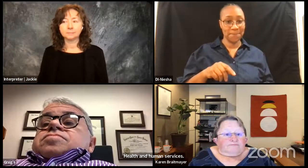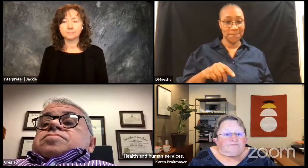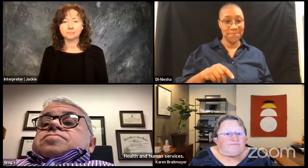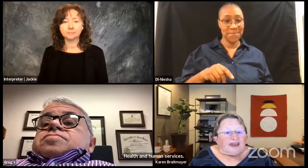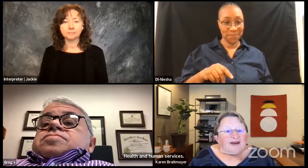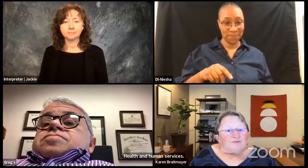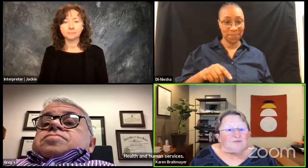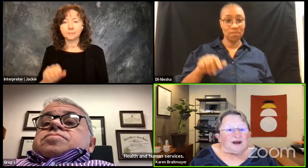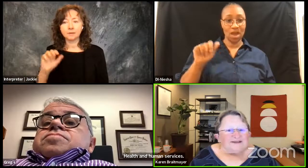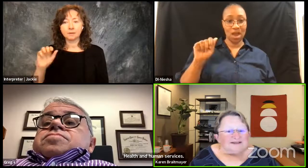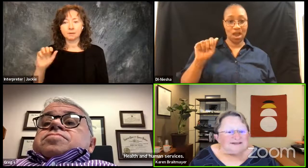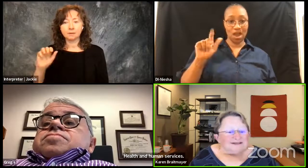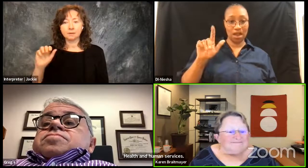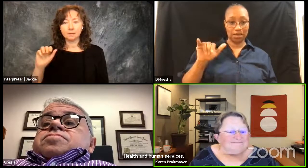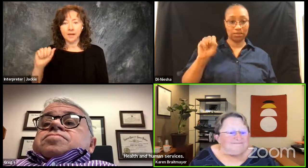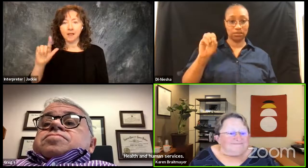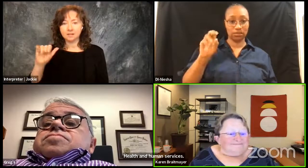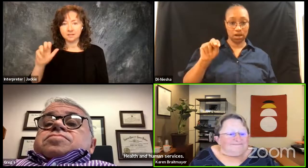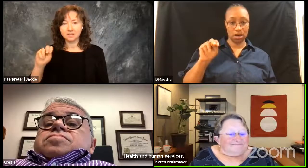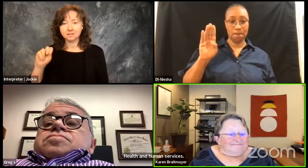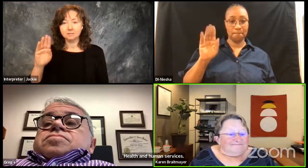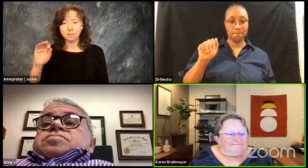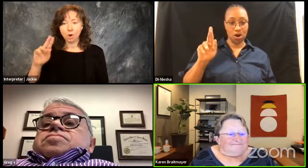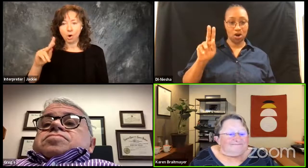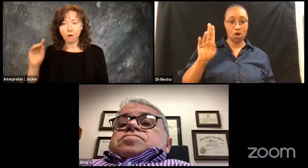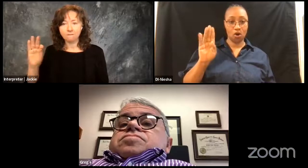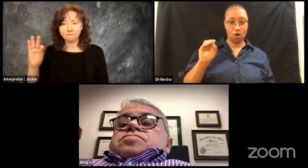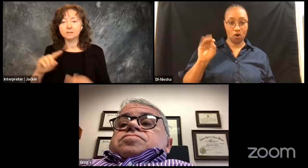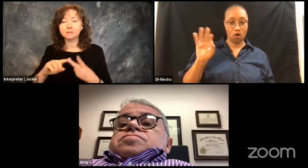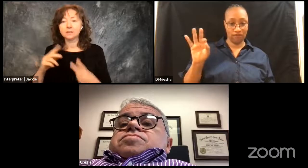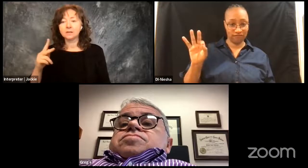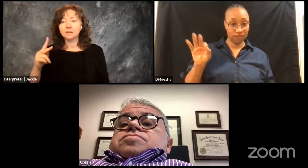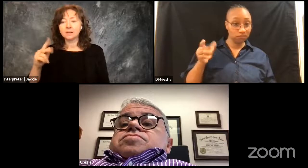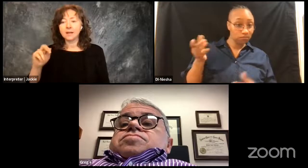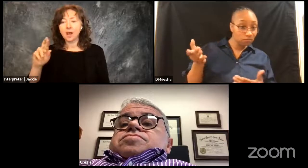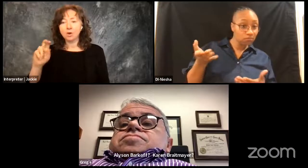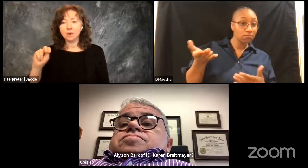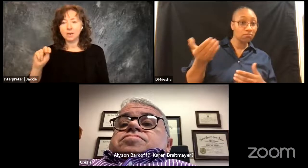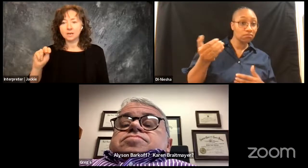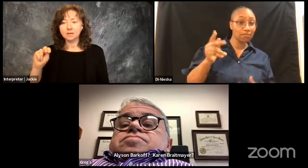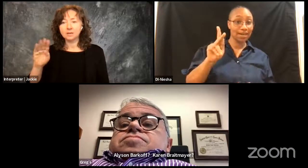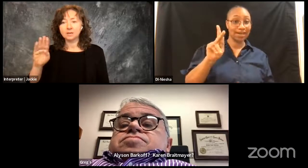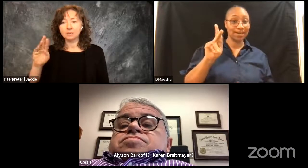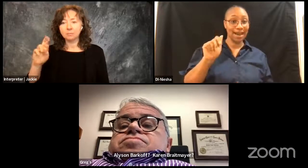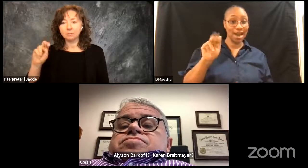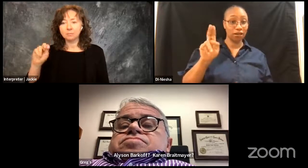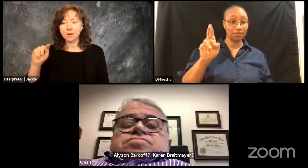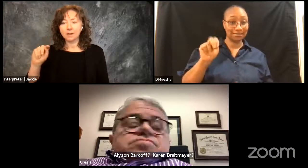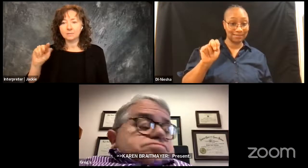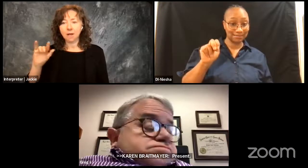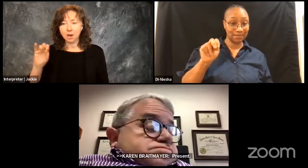Present. Patrick cannon?